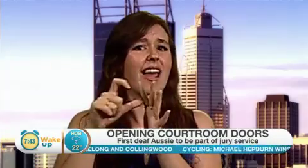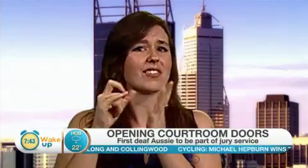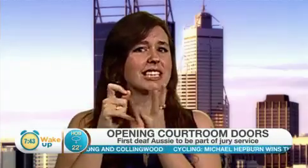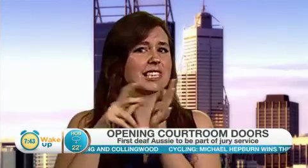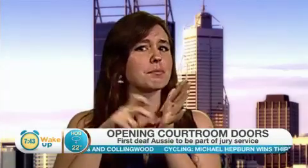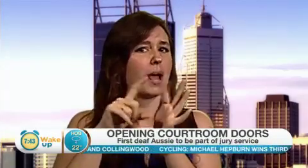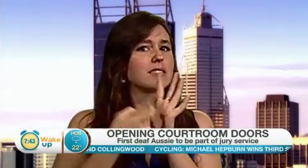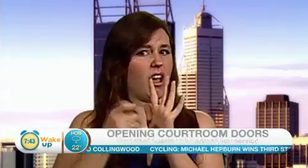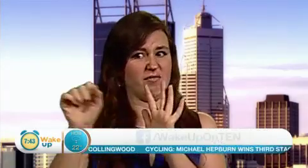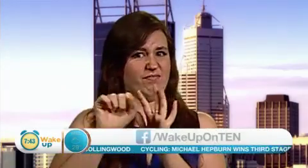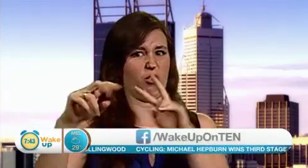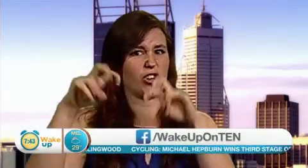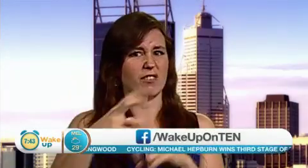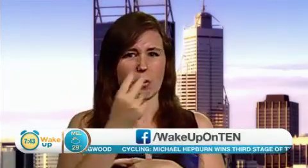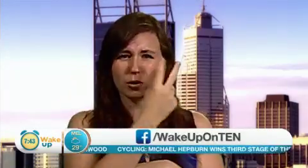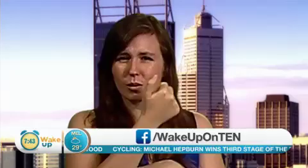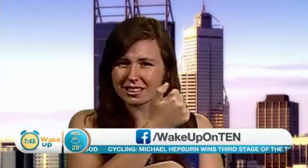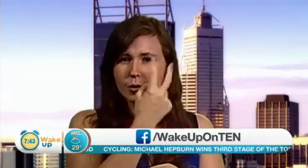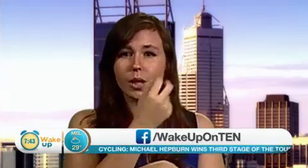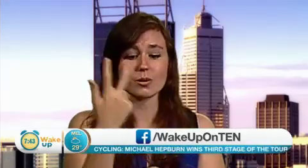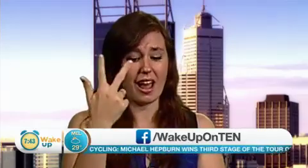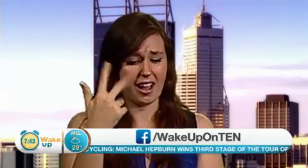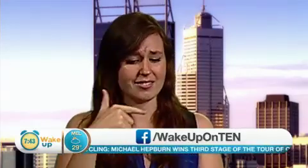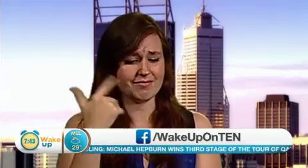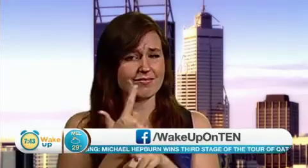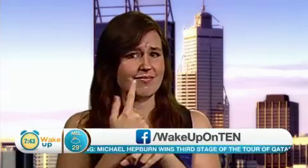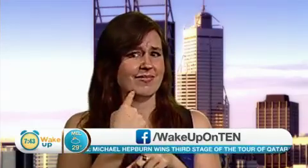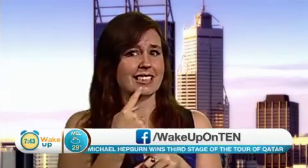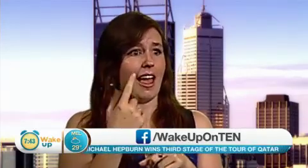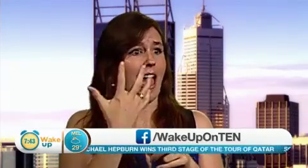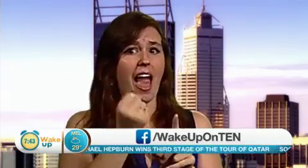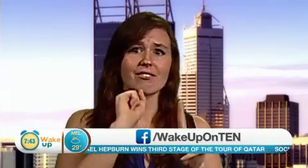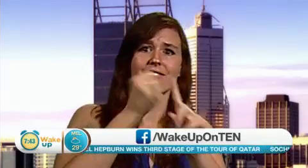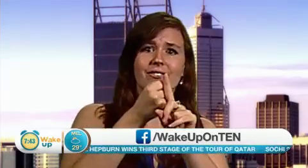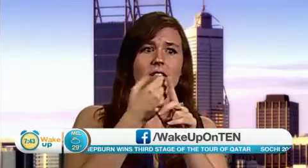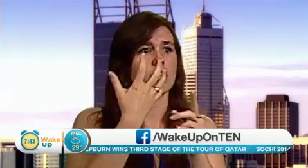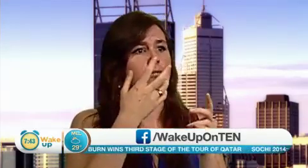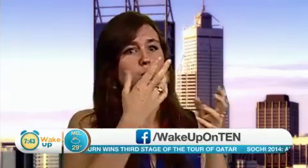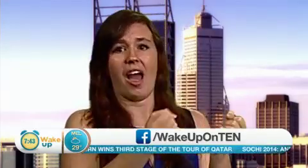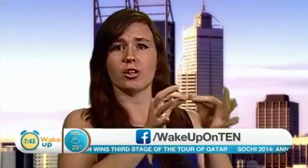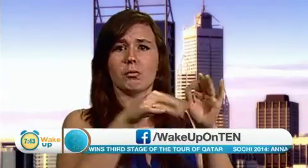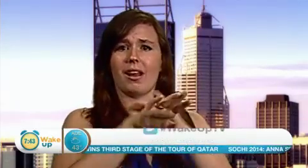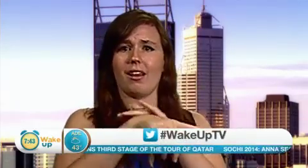currently David Spencer and geomy ma are doing research and they did